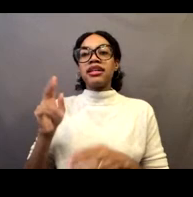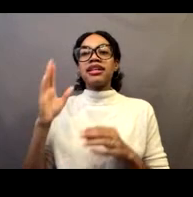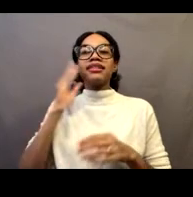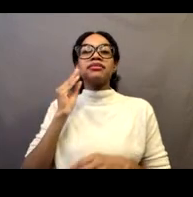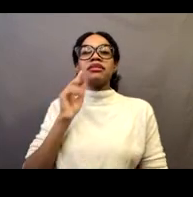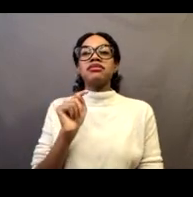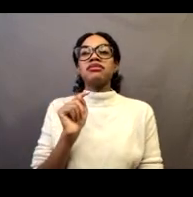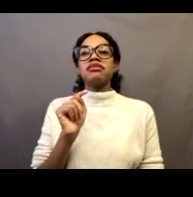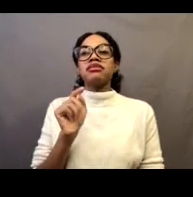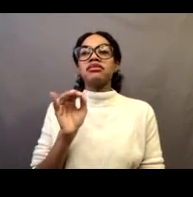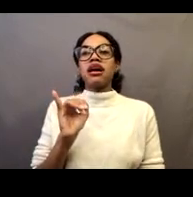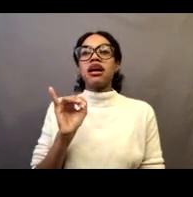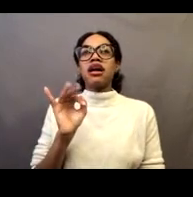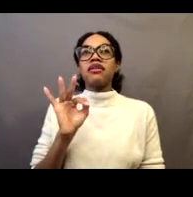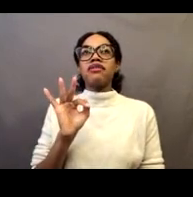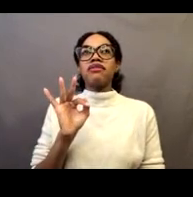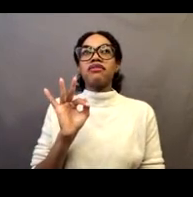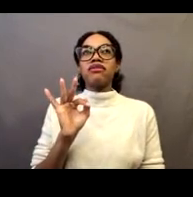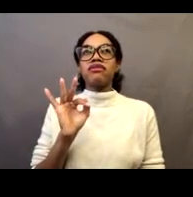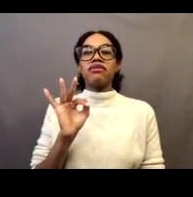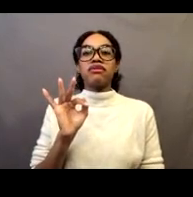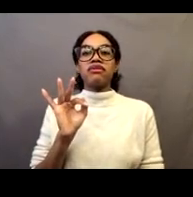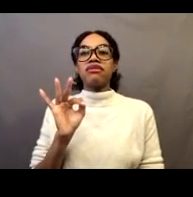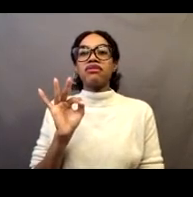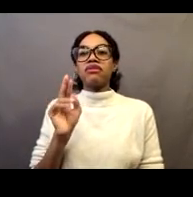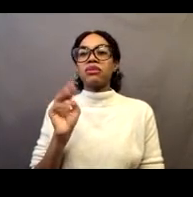where there were 200 mile an hour winds.